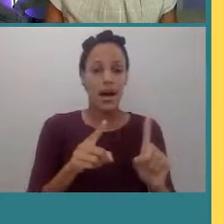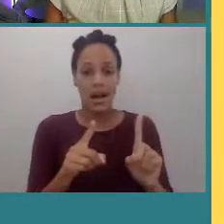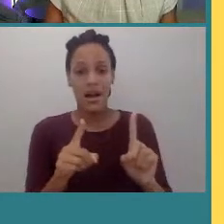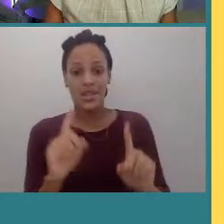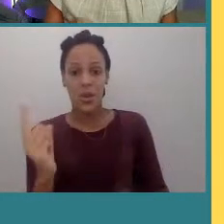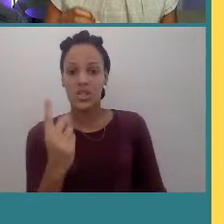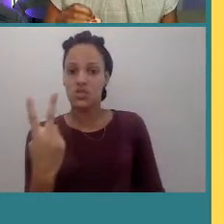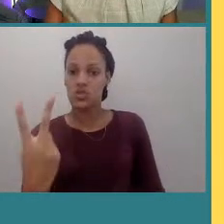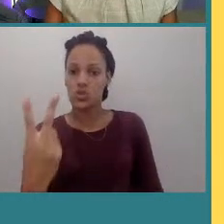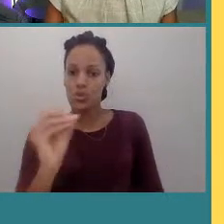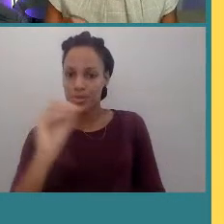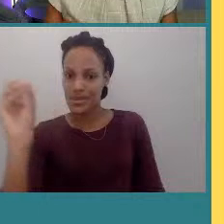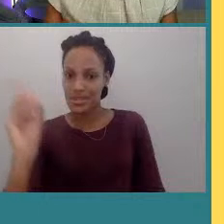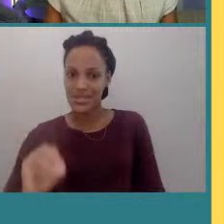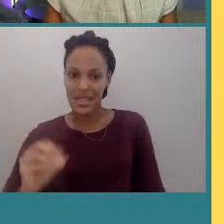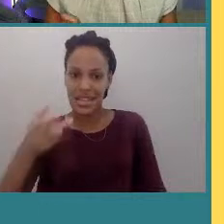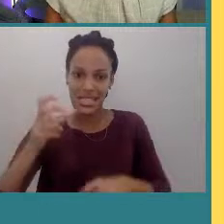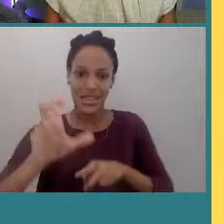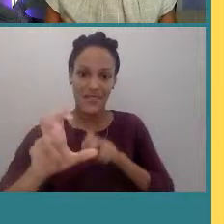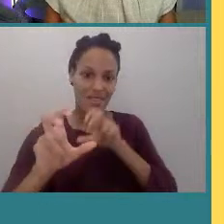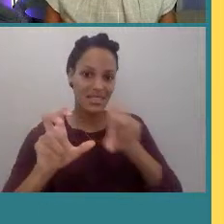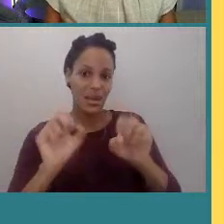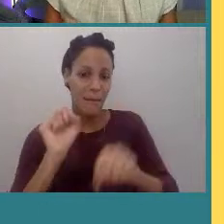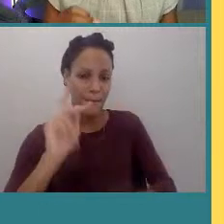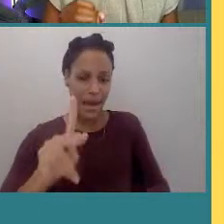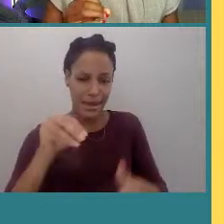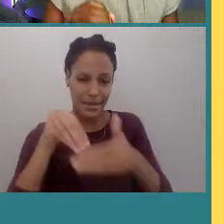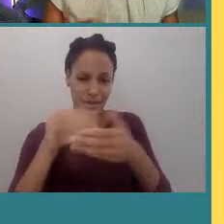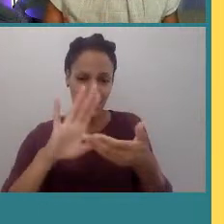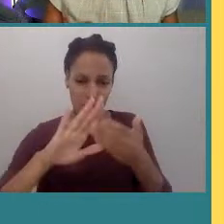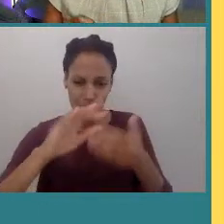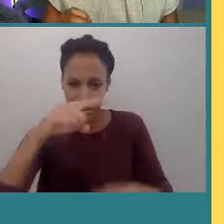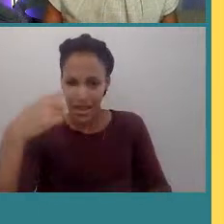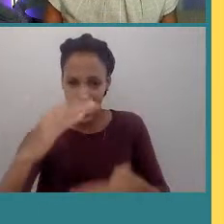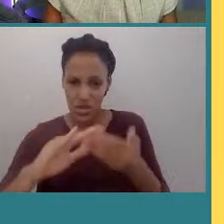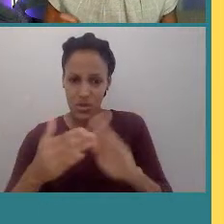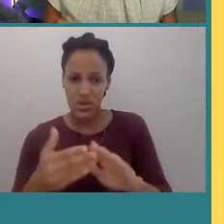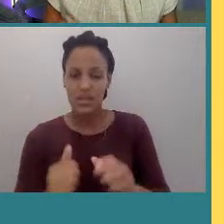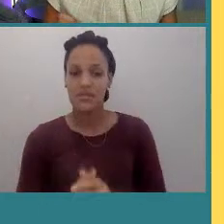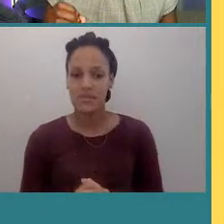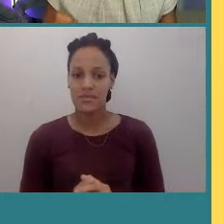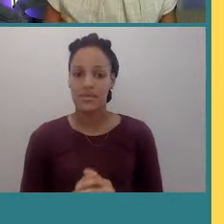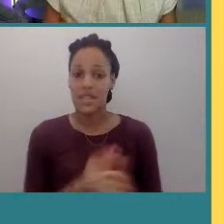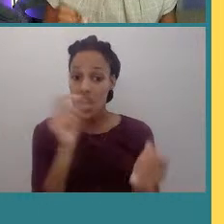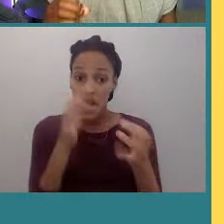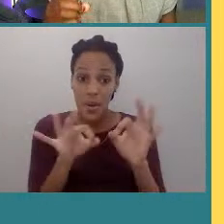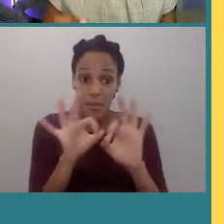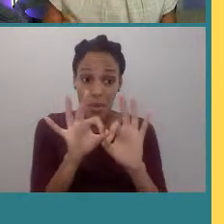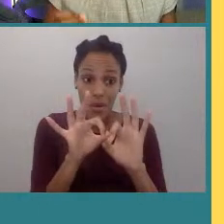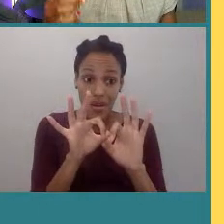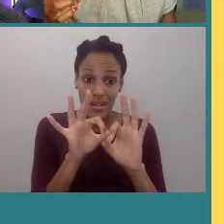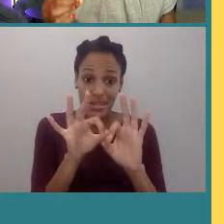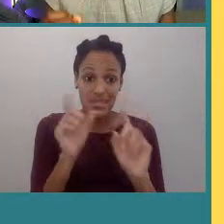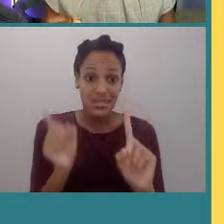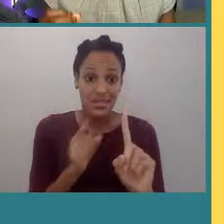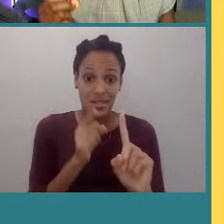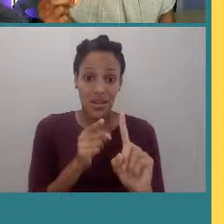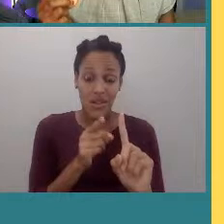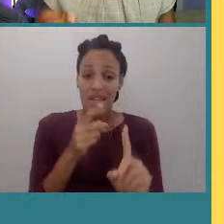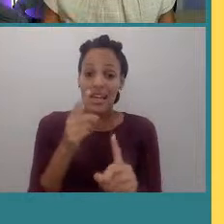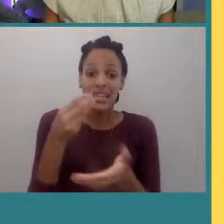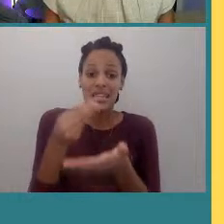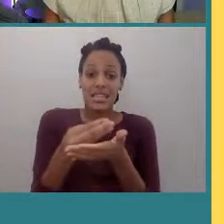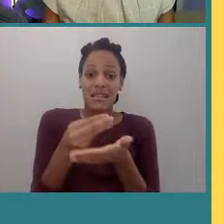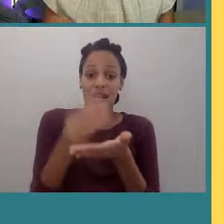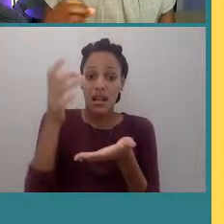into Black communities. The key is that income needs to stay in the Black community for longer.